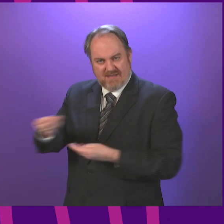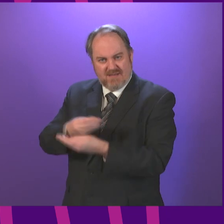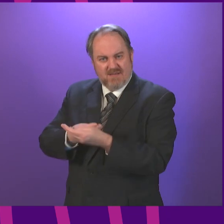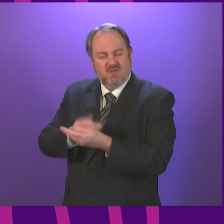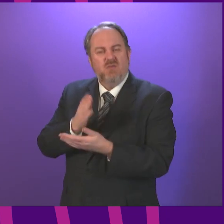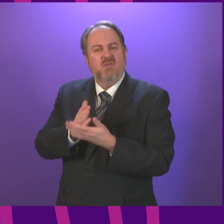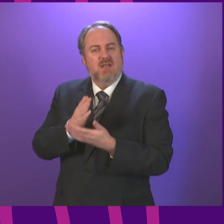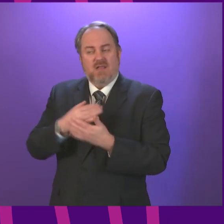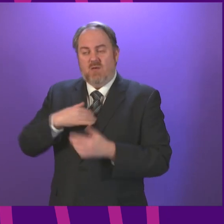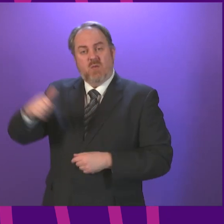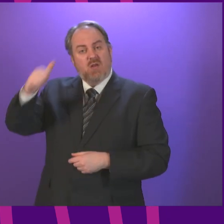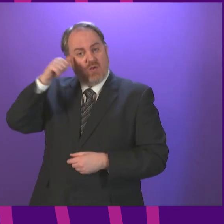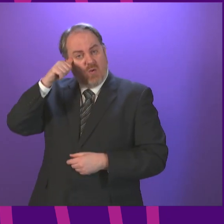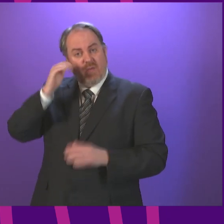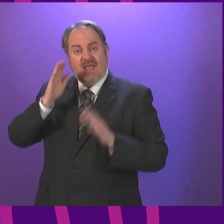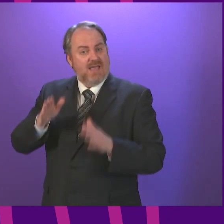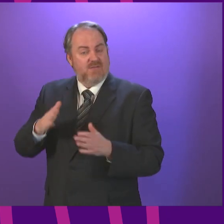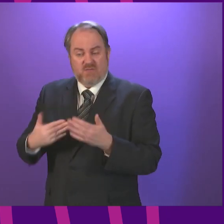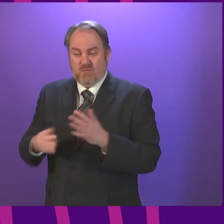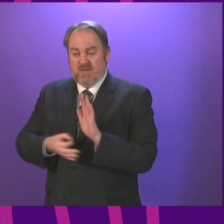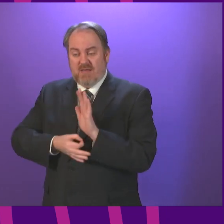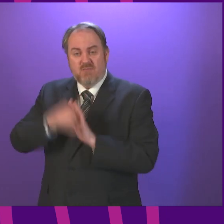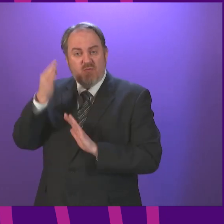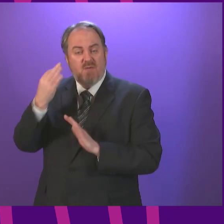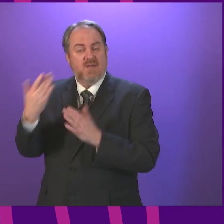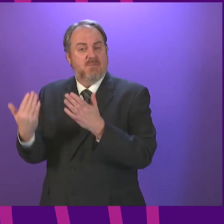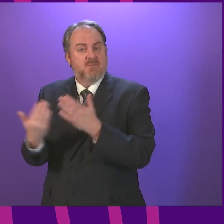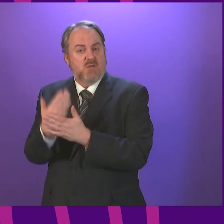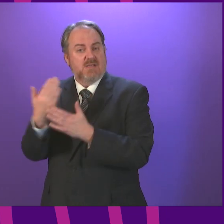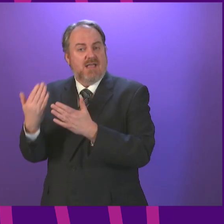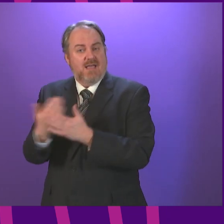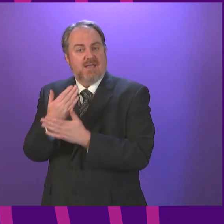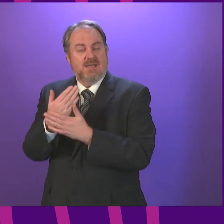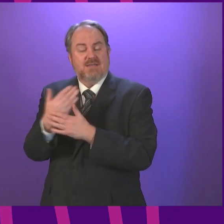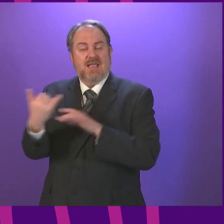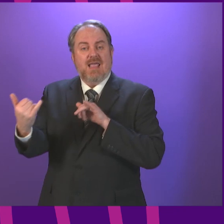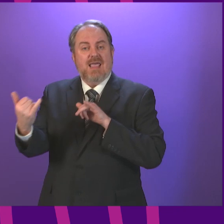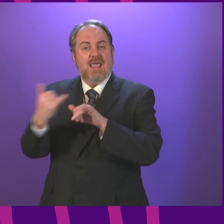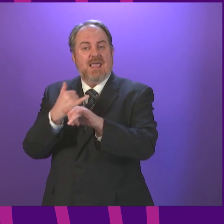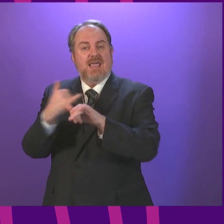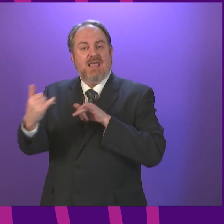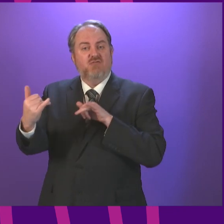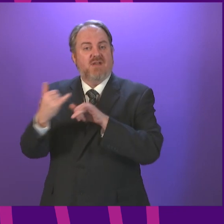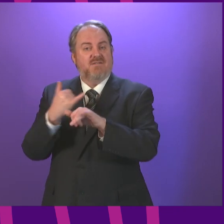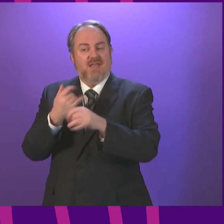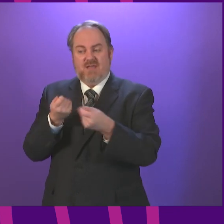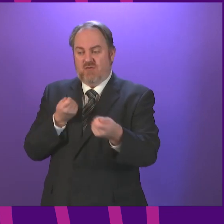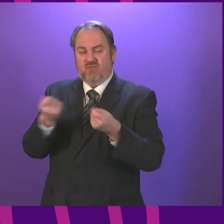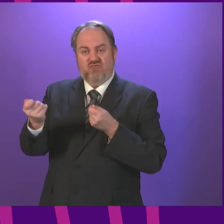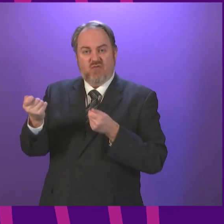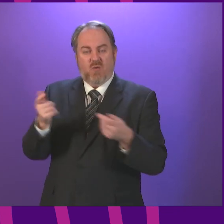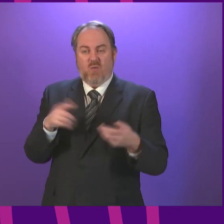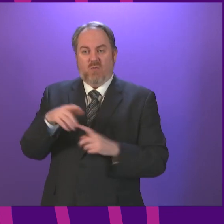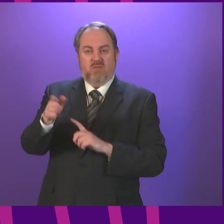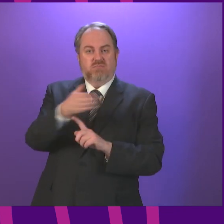We recognise the need to modernise air traffic control to ensure more sustainable and reliable air services in the Highlands and Islands. HIAL has been tasked with taking that process